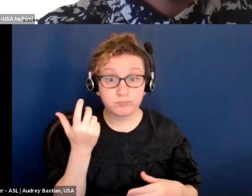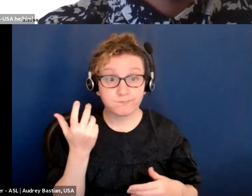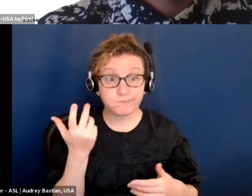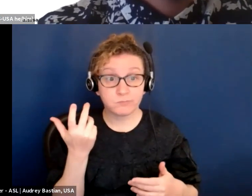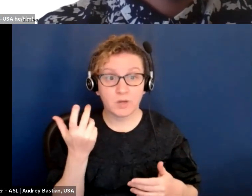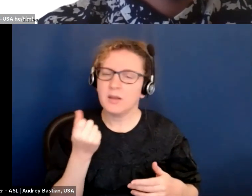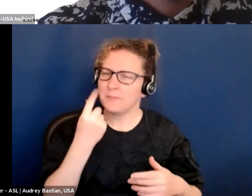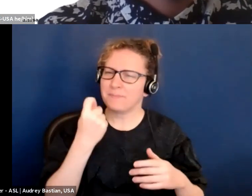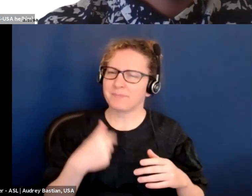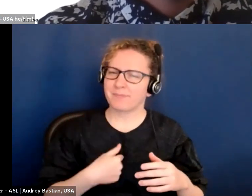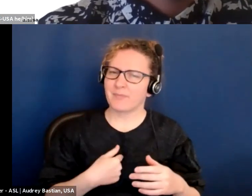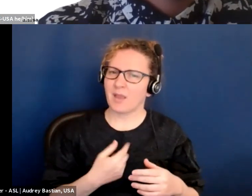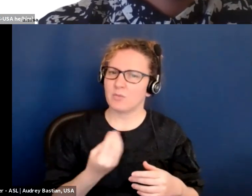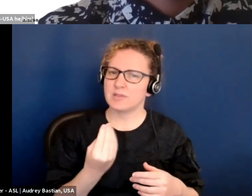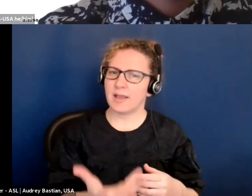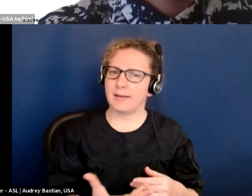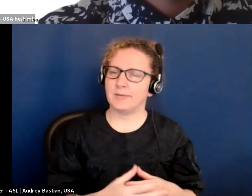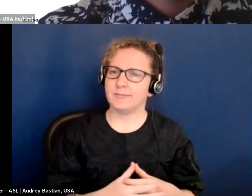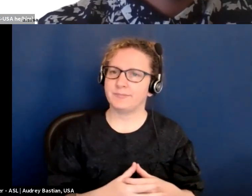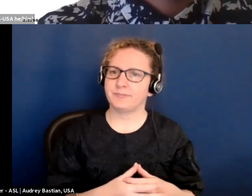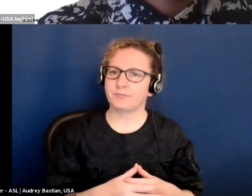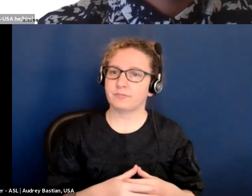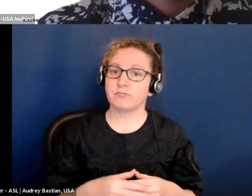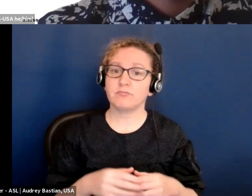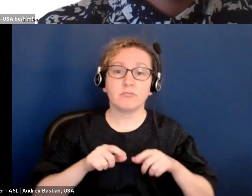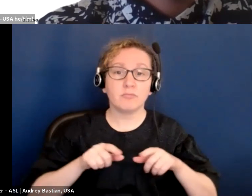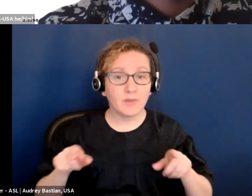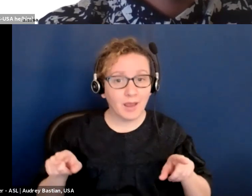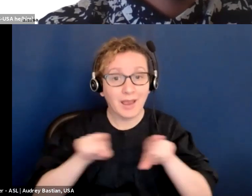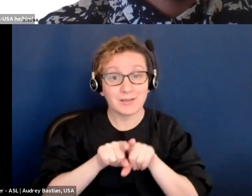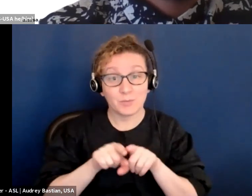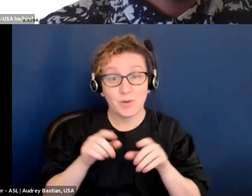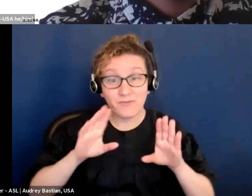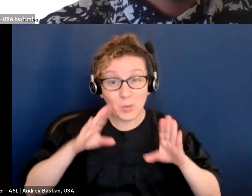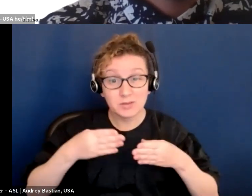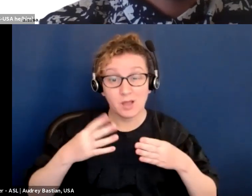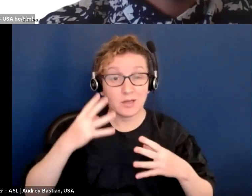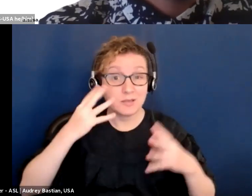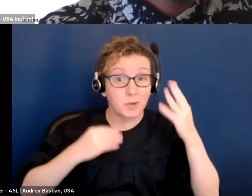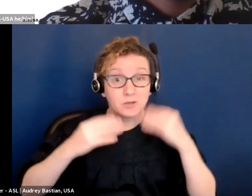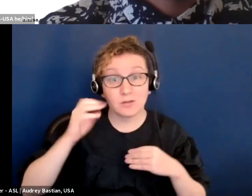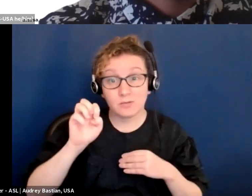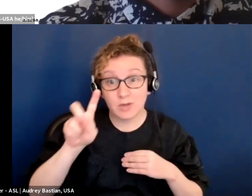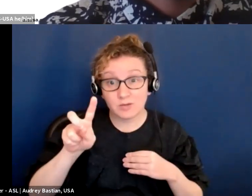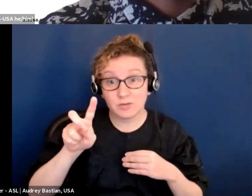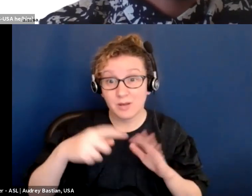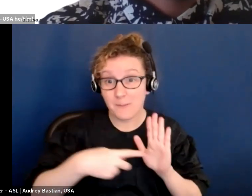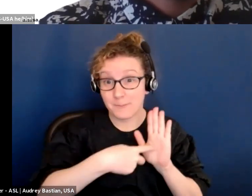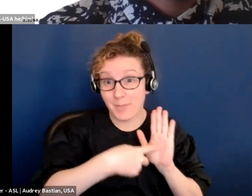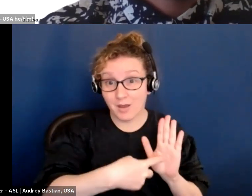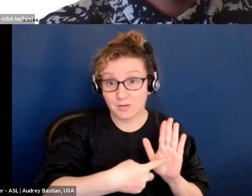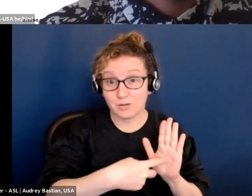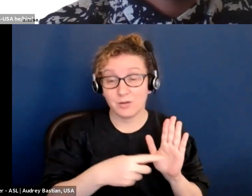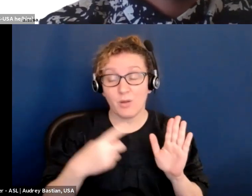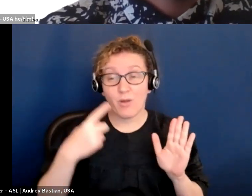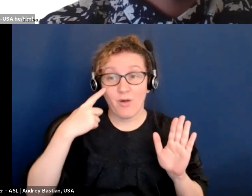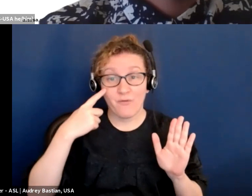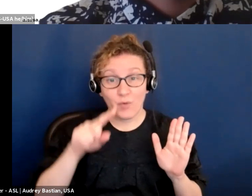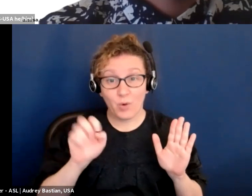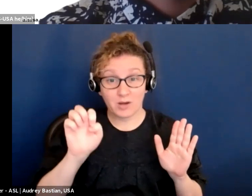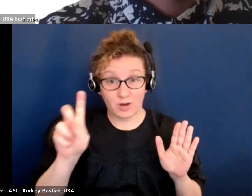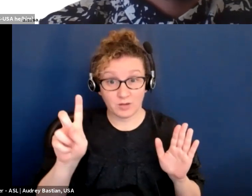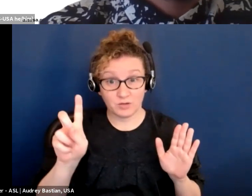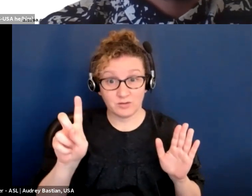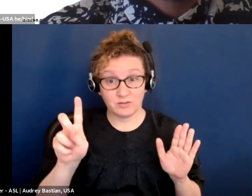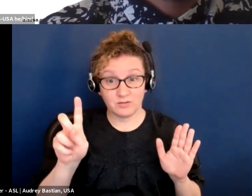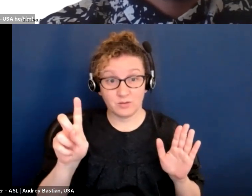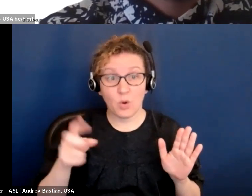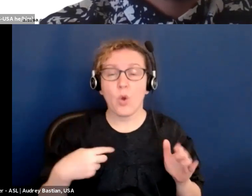I would say that as we focus on experiential education, as our model for education, we